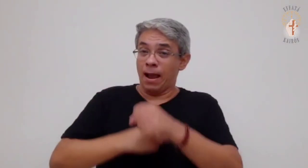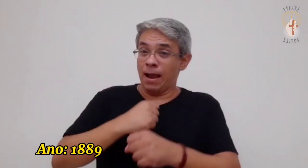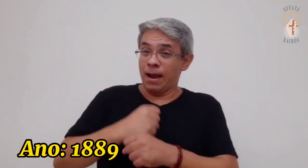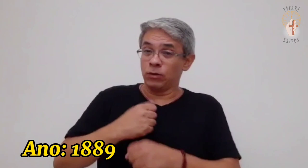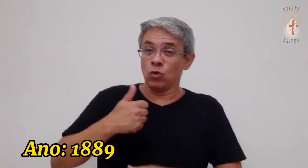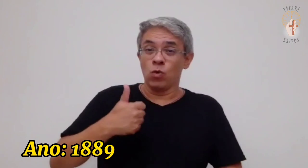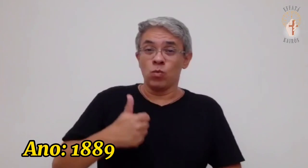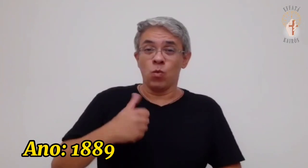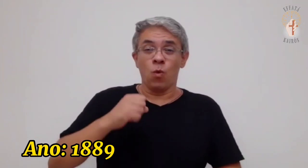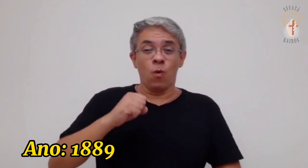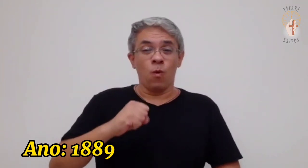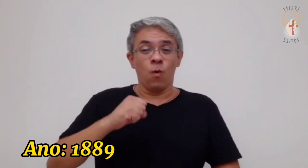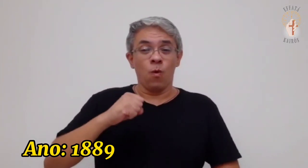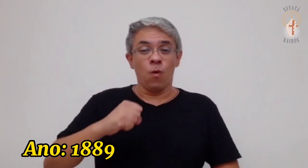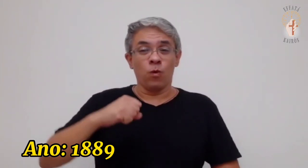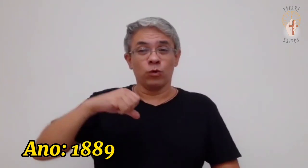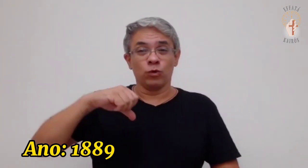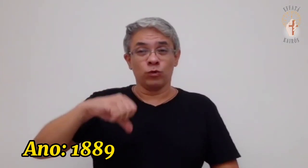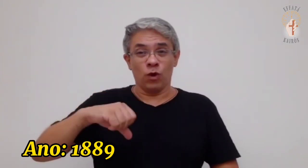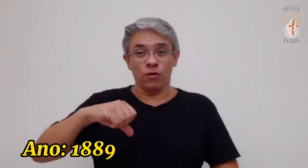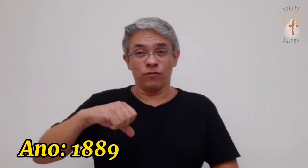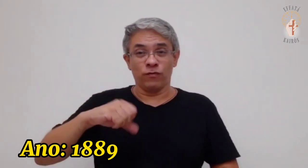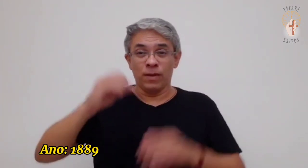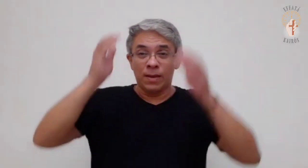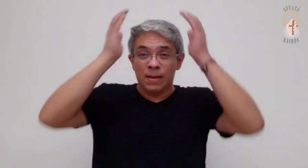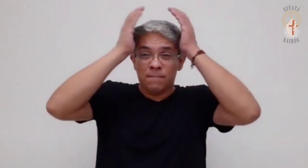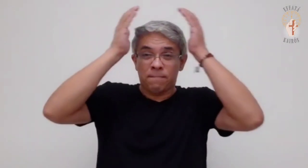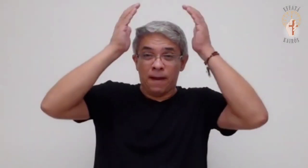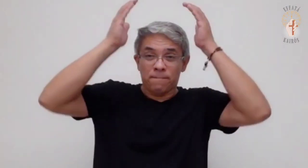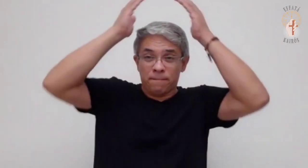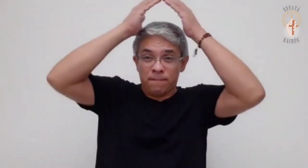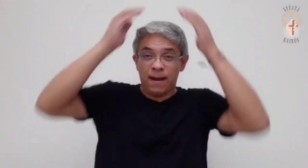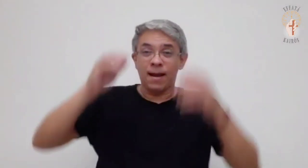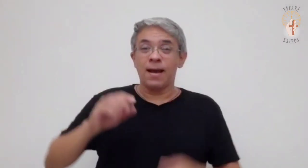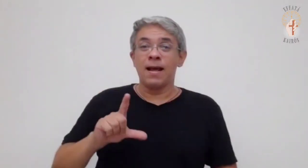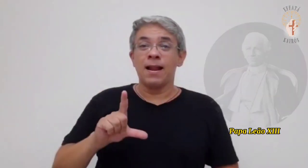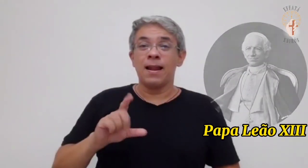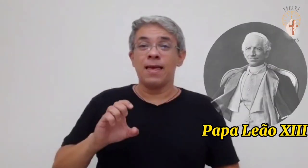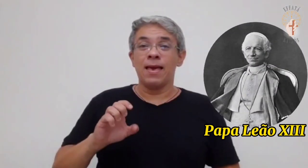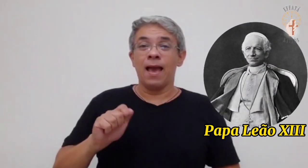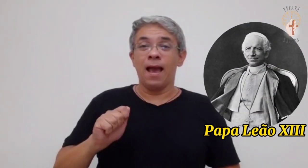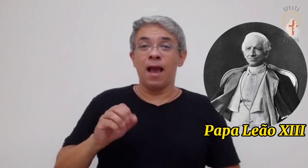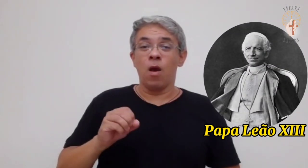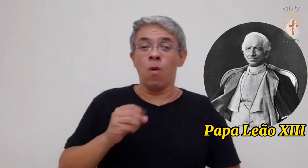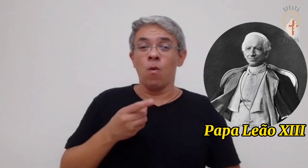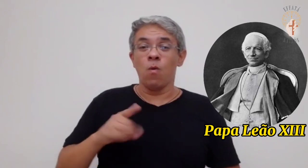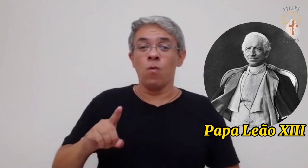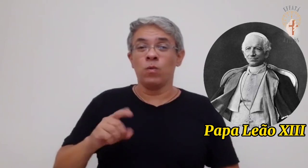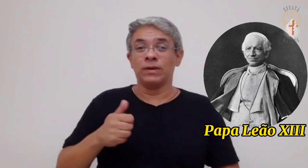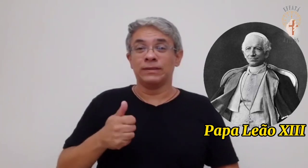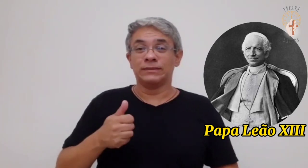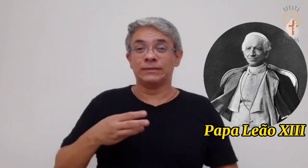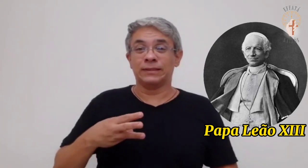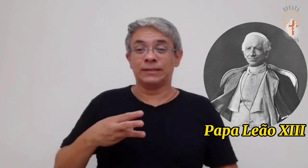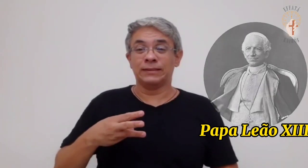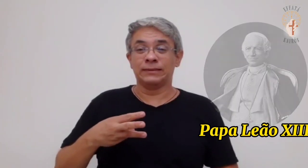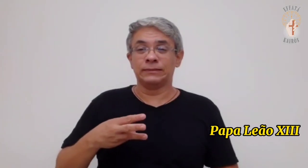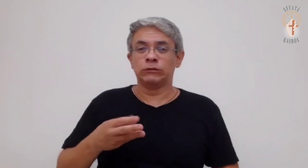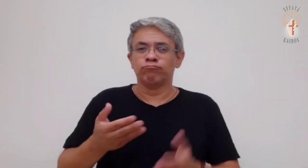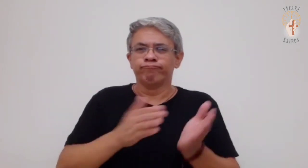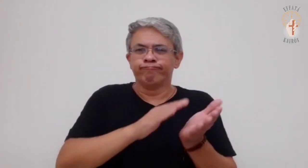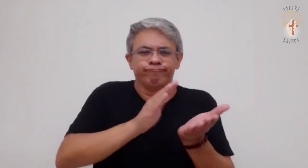In the year 1889, Pope Leo XIII,